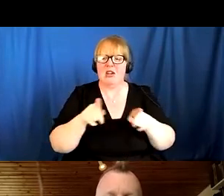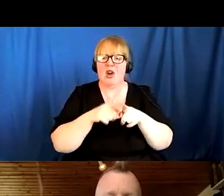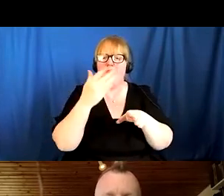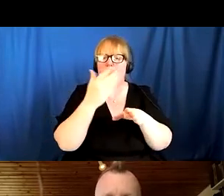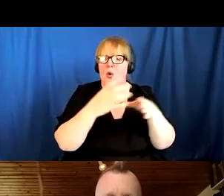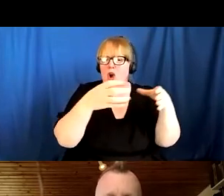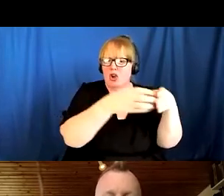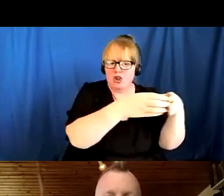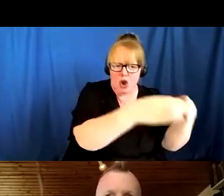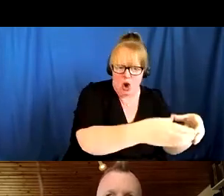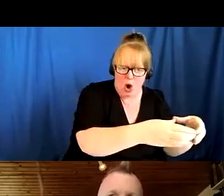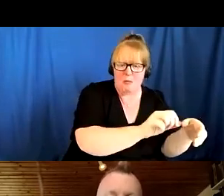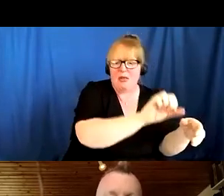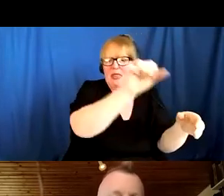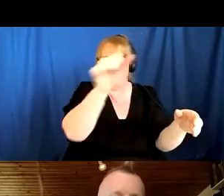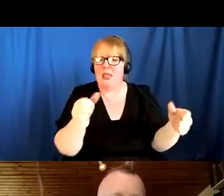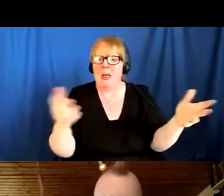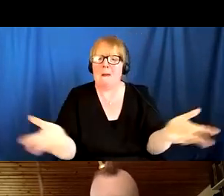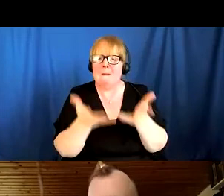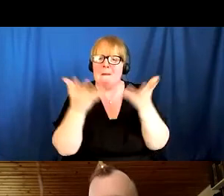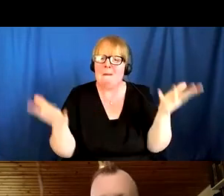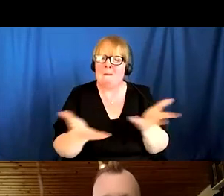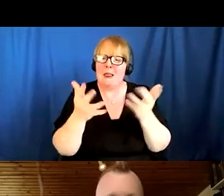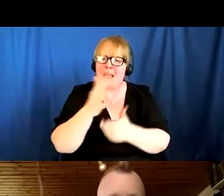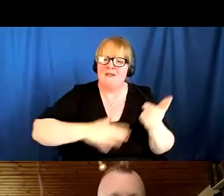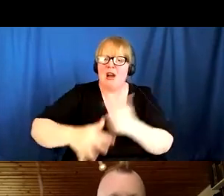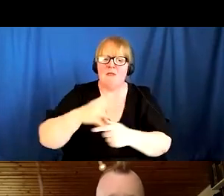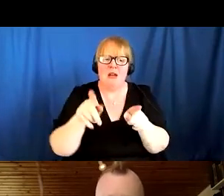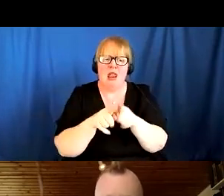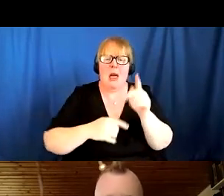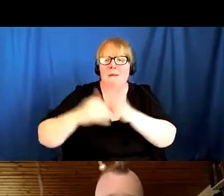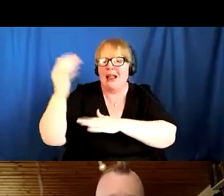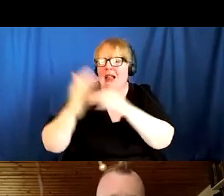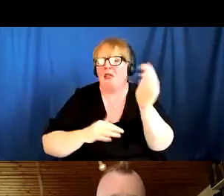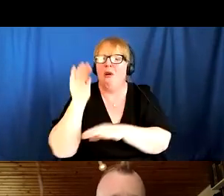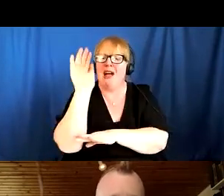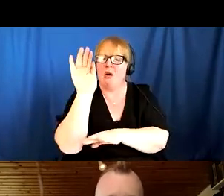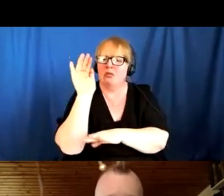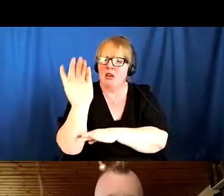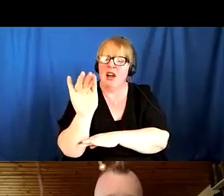go off and we sort of play in a in an environment, whether it's in a building or outside, and we sort of replicated that digitally. So, people run these